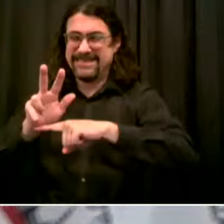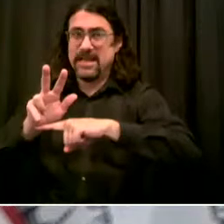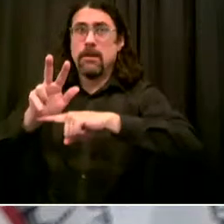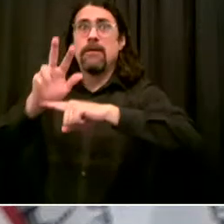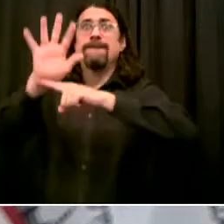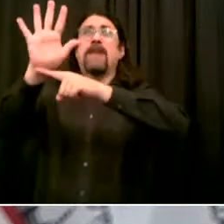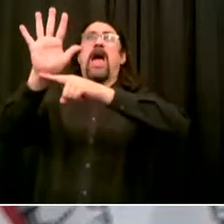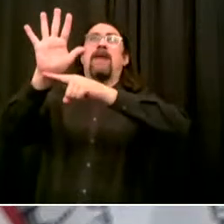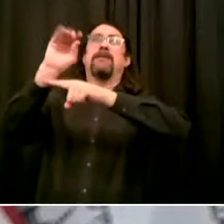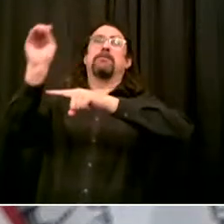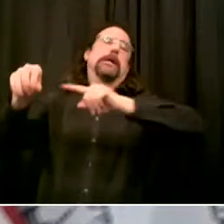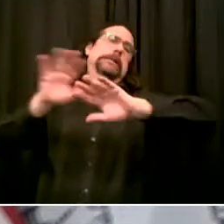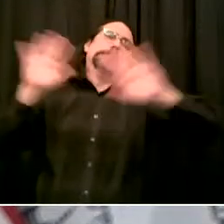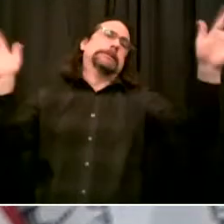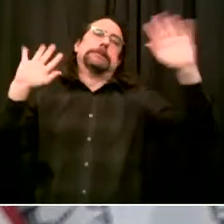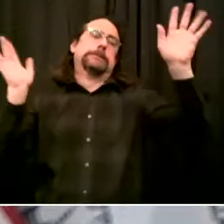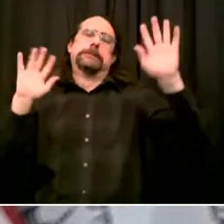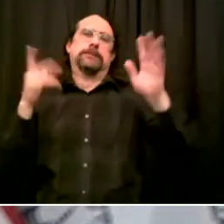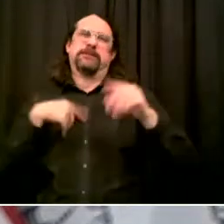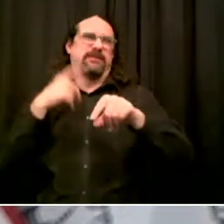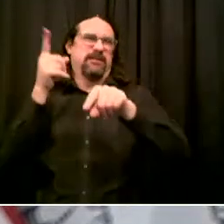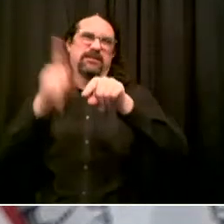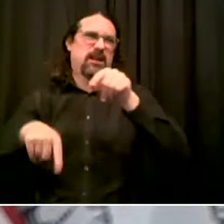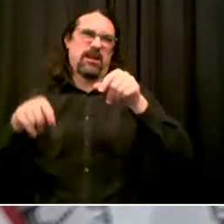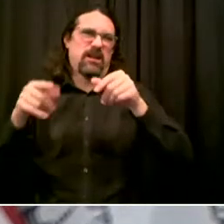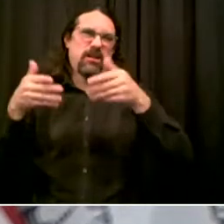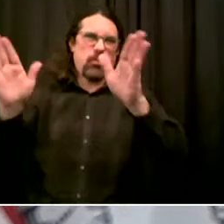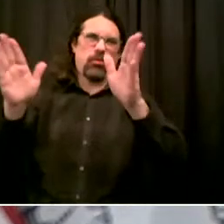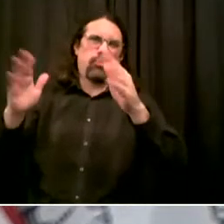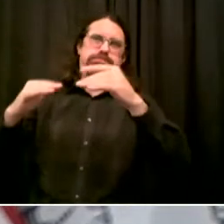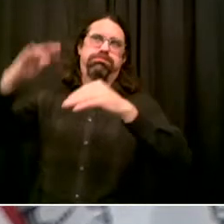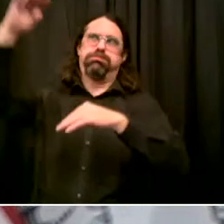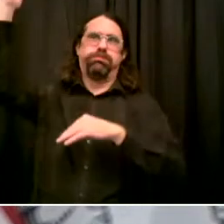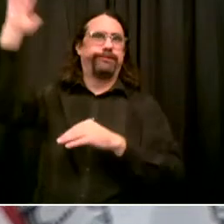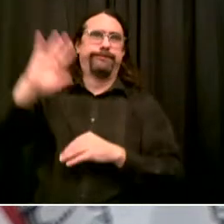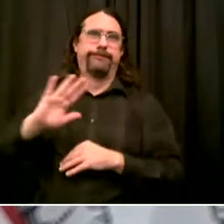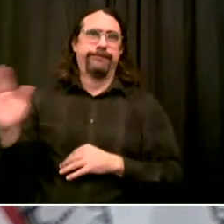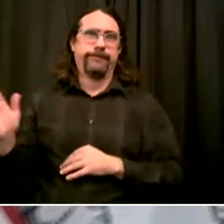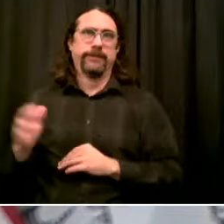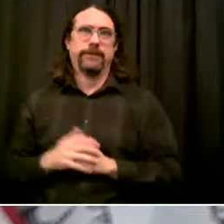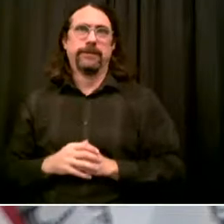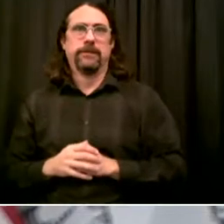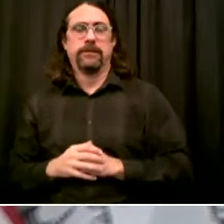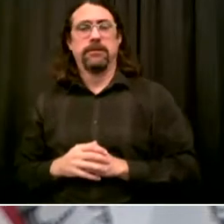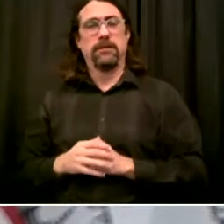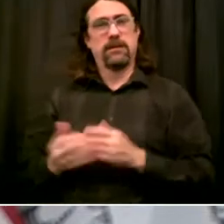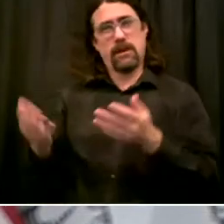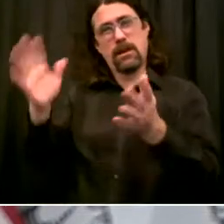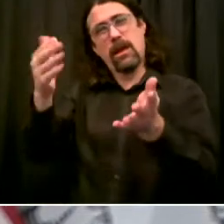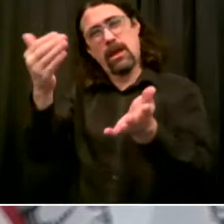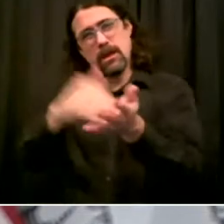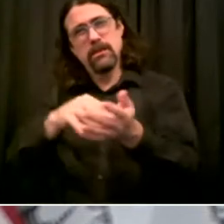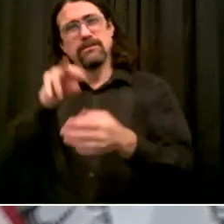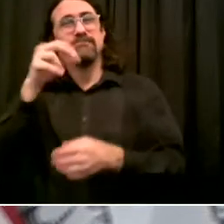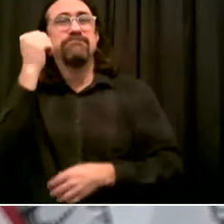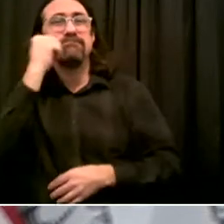TOWARD 5%. IF ALL OF THAT HAPPENS AT ONCE, THAT IS WHEN YOU KNOW THAT YOU ARE FACING A